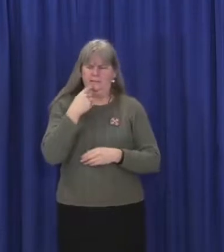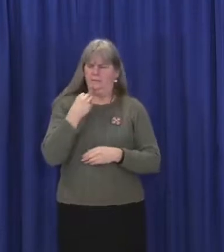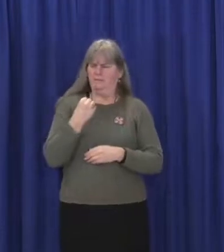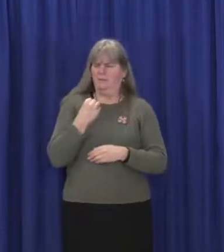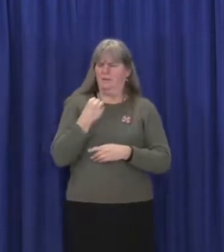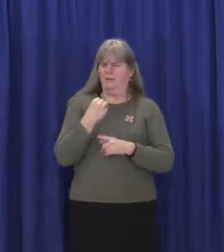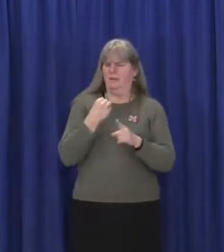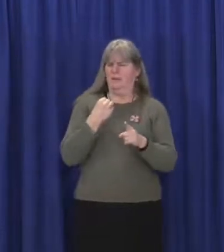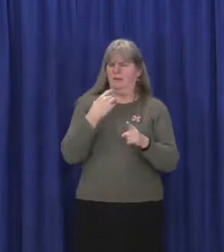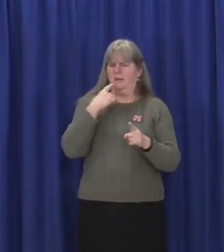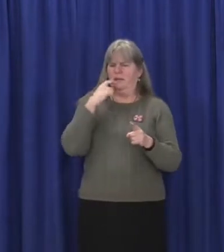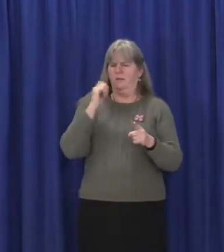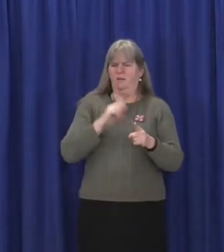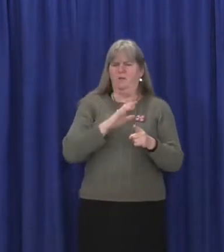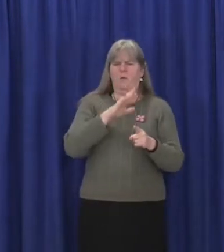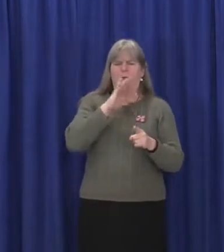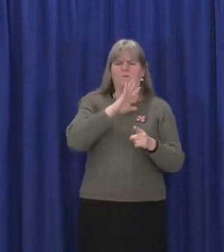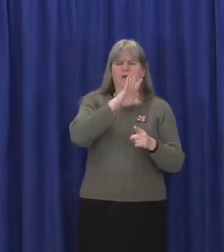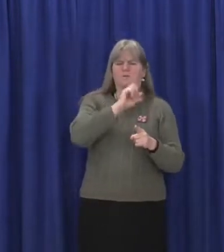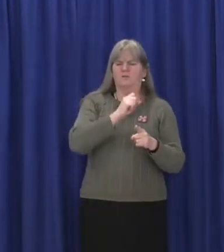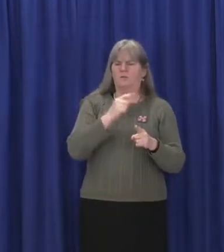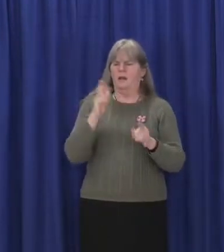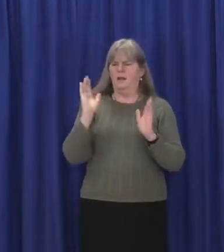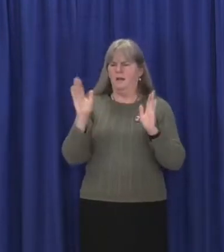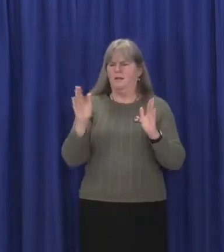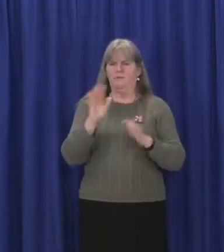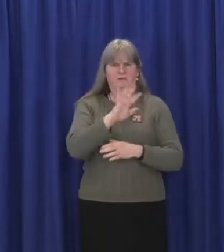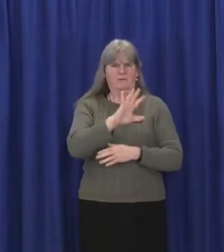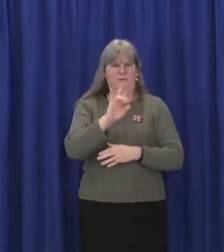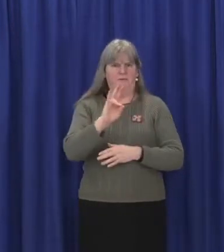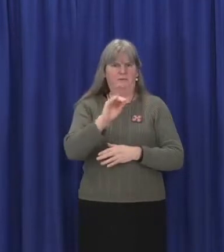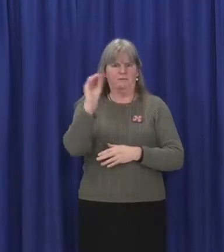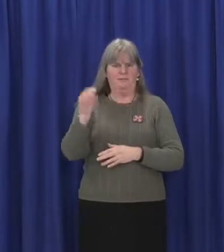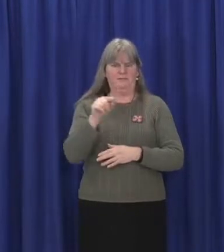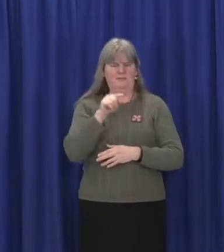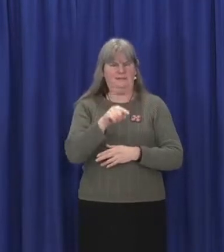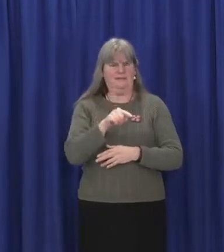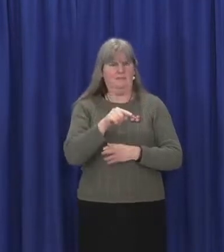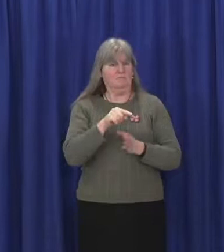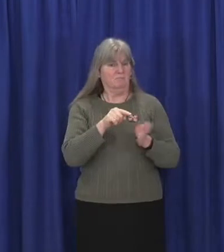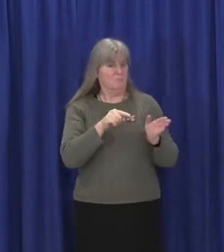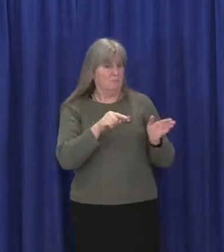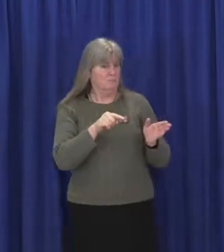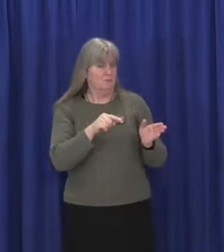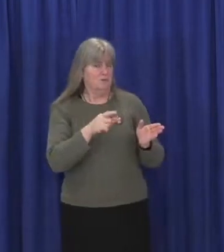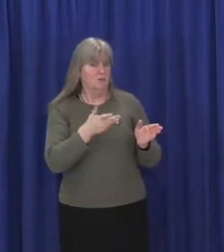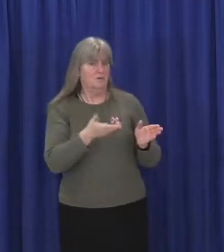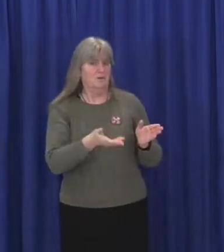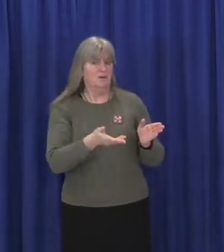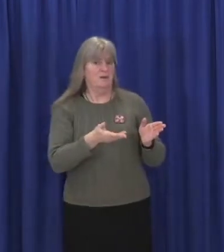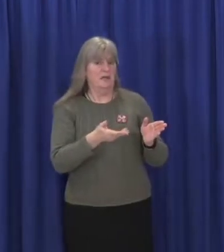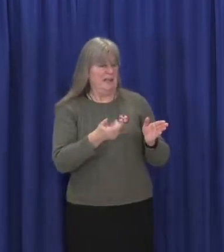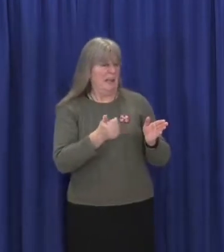numbers for the 5 to 11 age group was at 57%. I'm just wondering if this is still a little bit lower